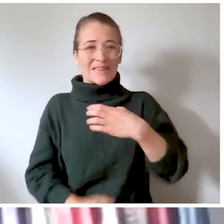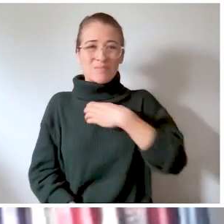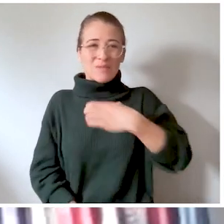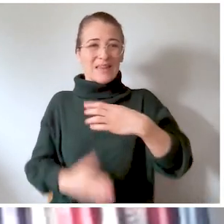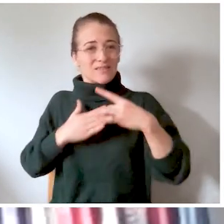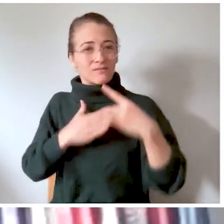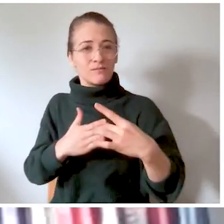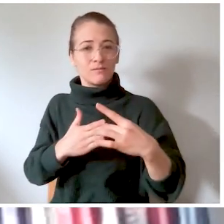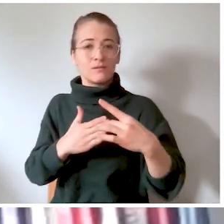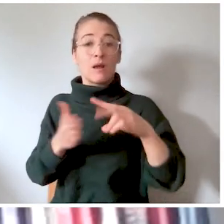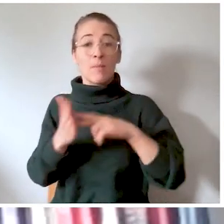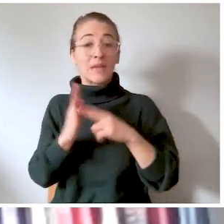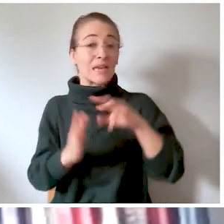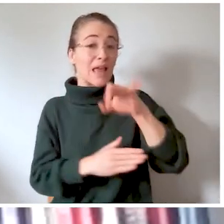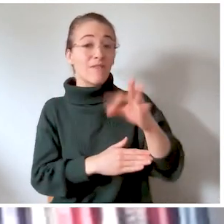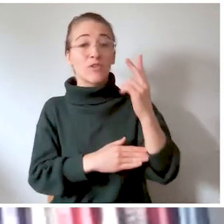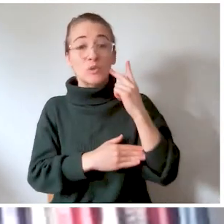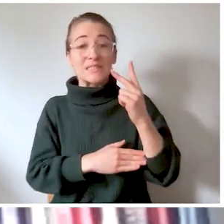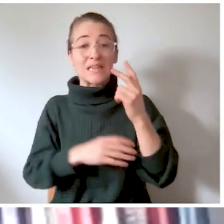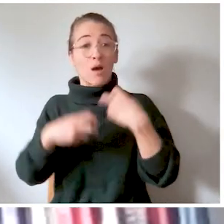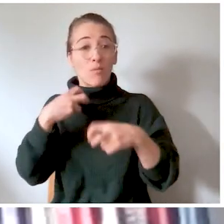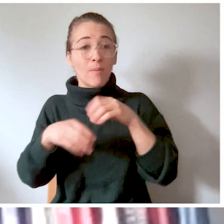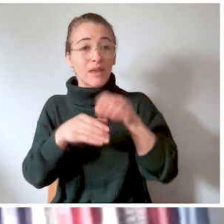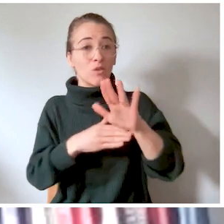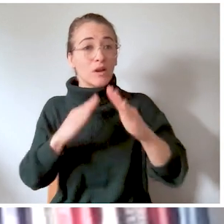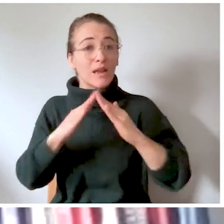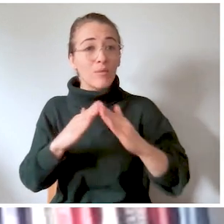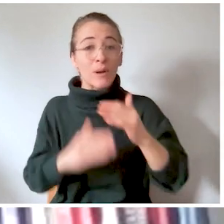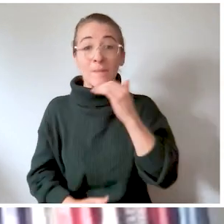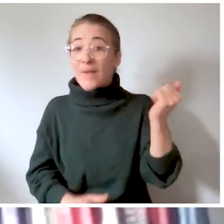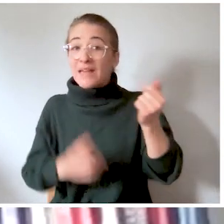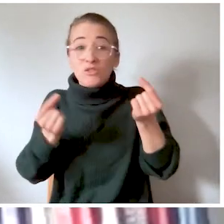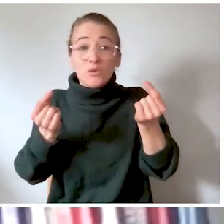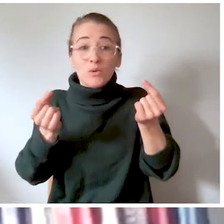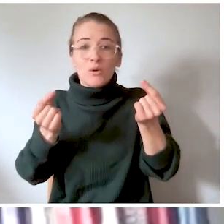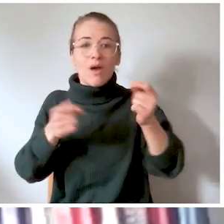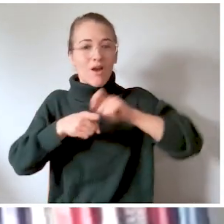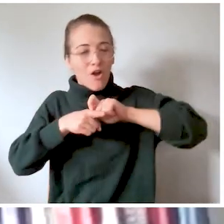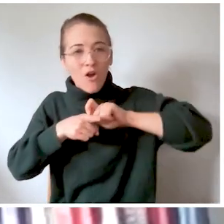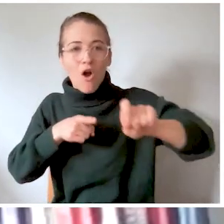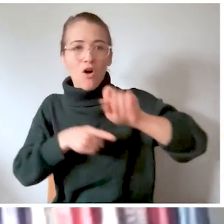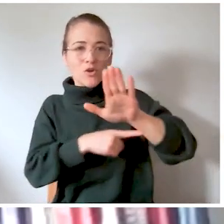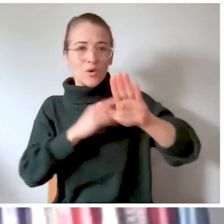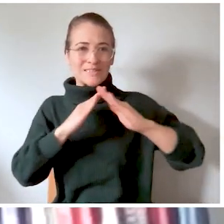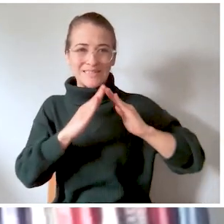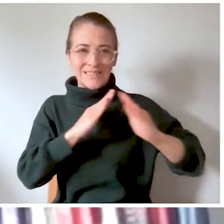So if you see an issue in your neighborhood, the best thing to do is call up your city.